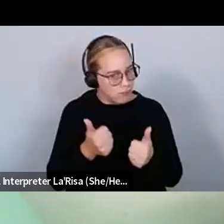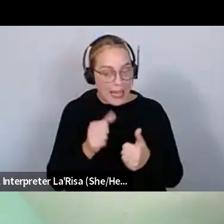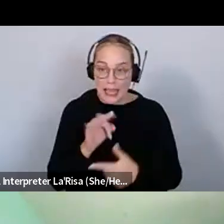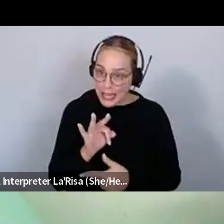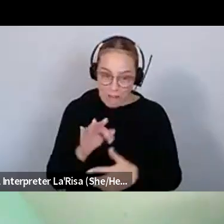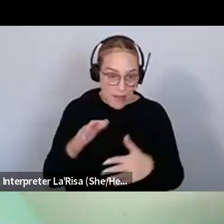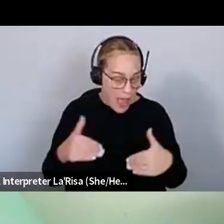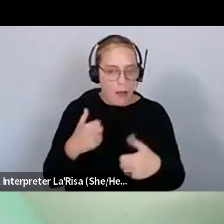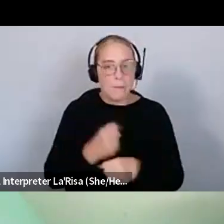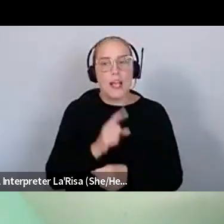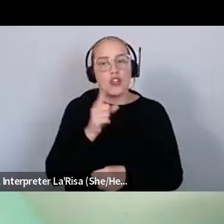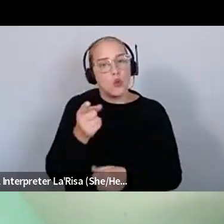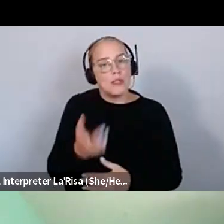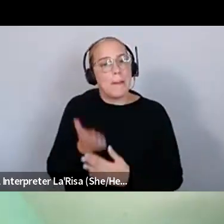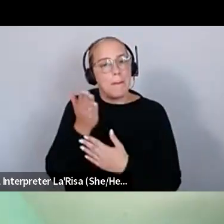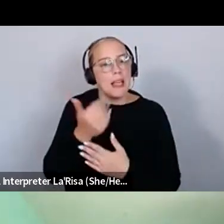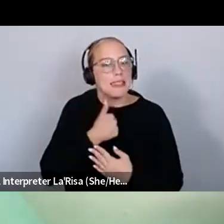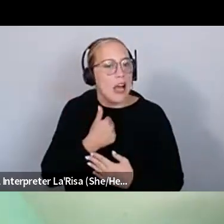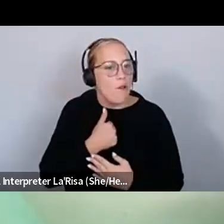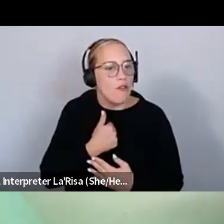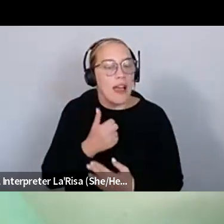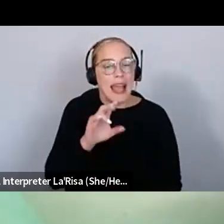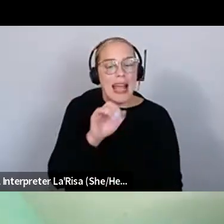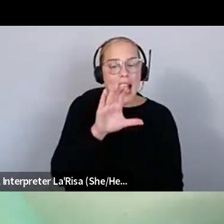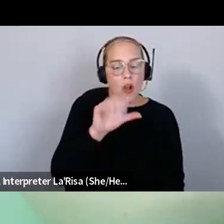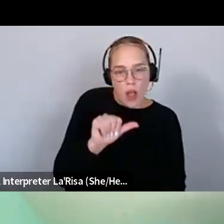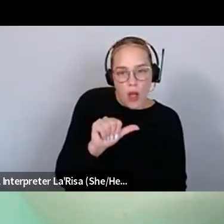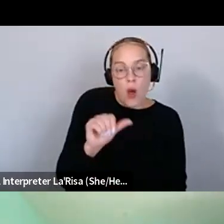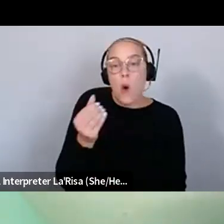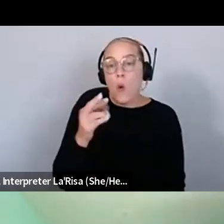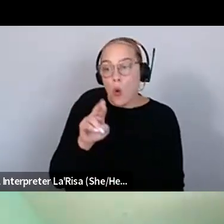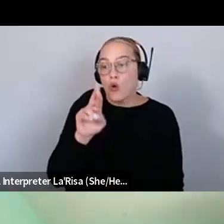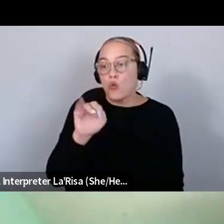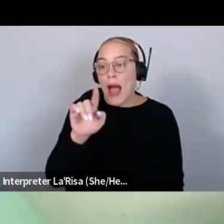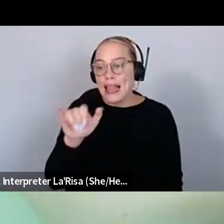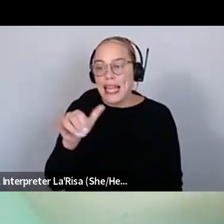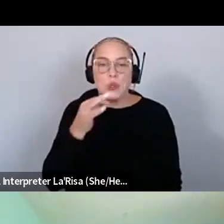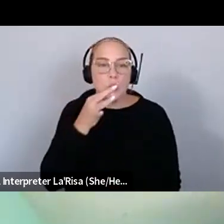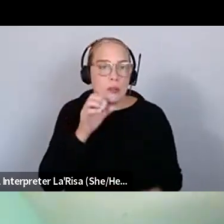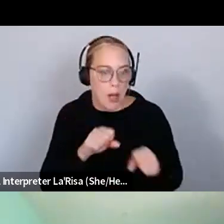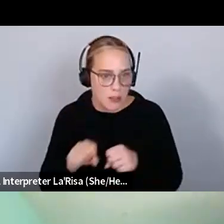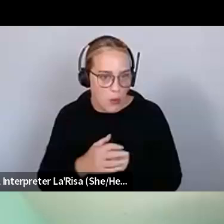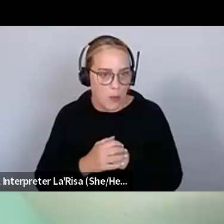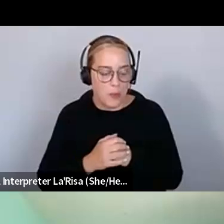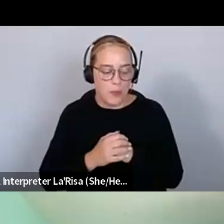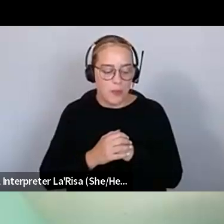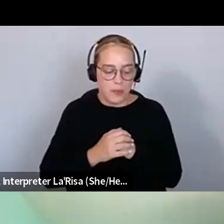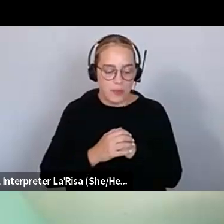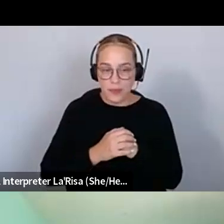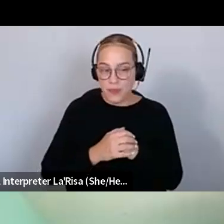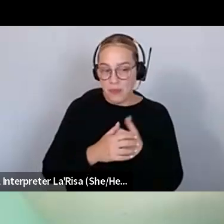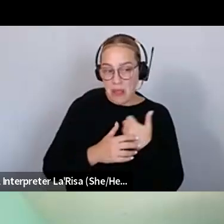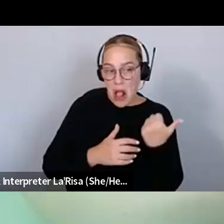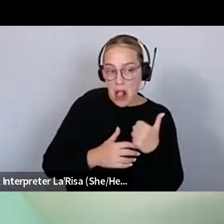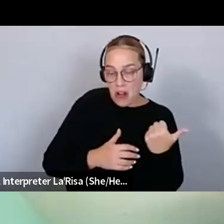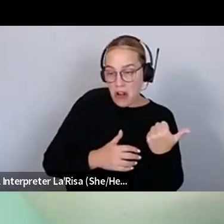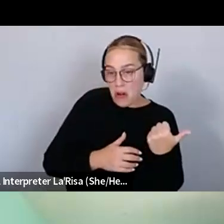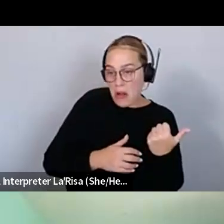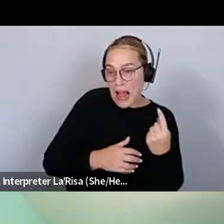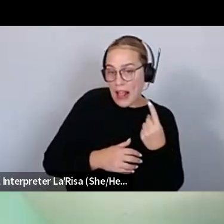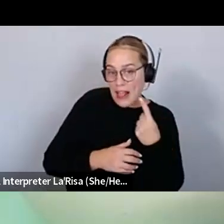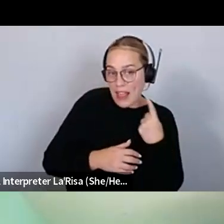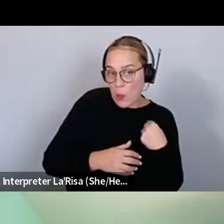thought into them. If you did not submit for this week, please make sure